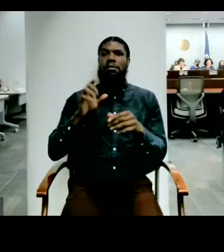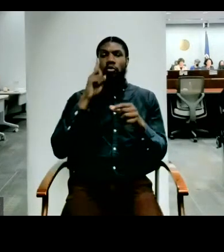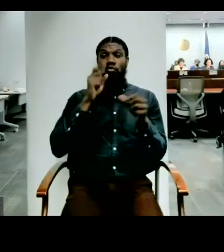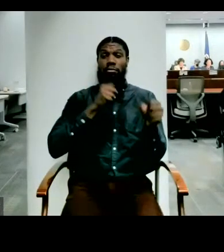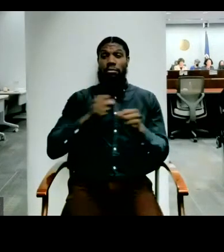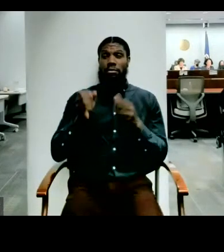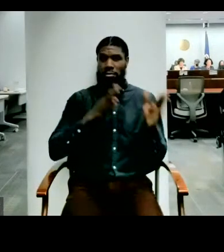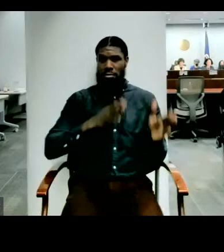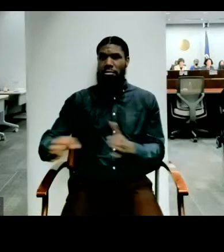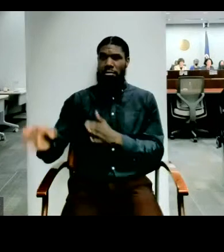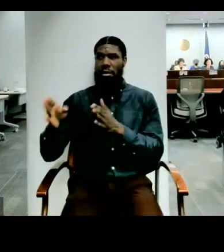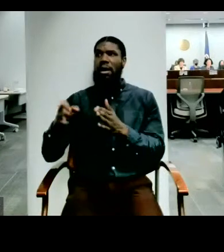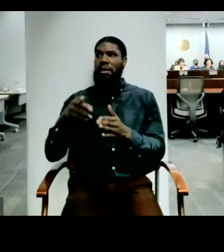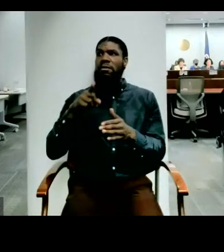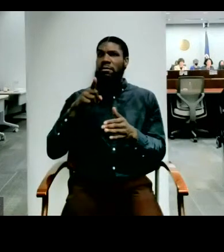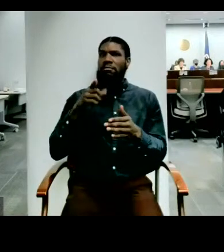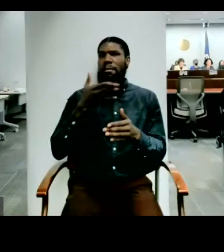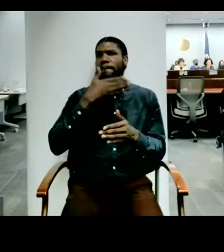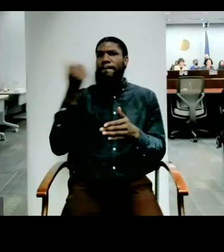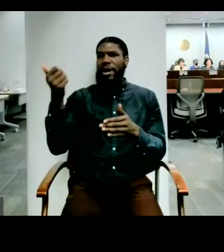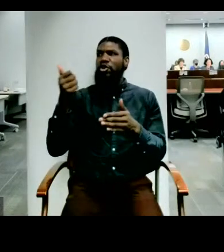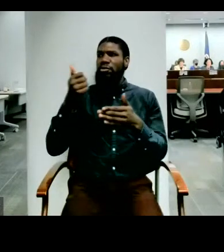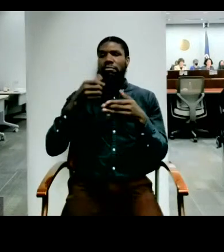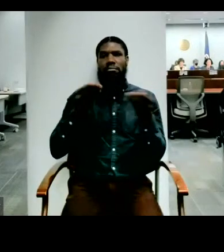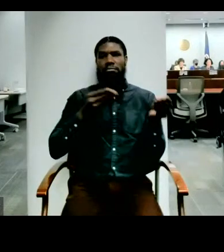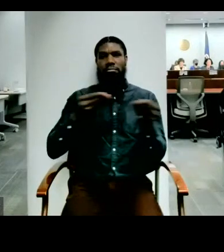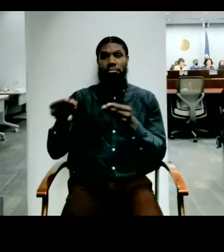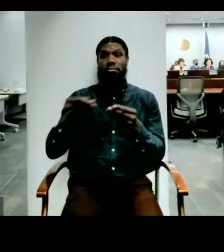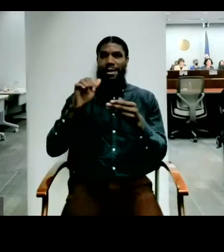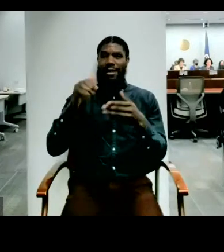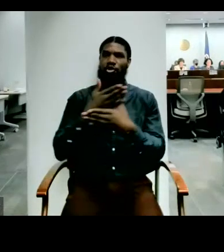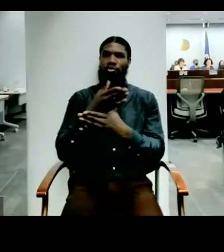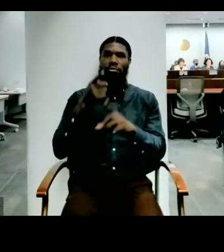would best facilitate that shared goal of receiving the most public input.